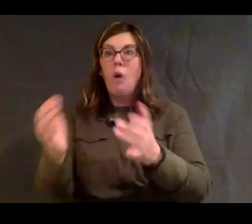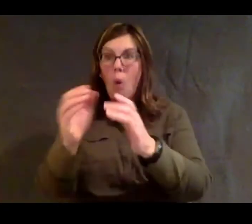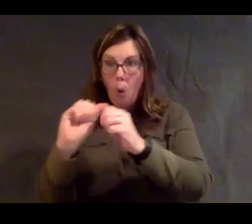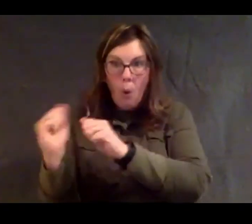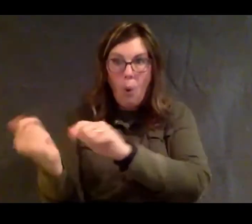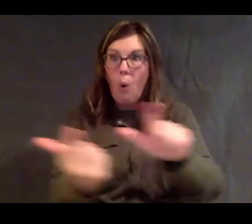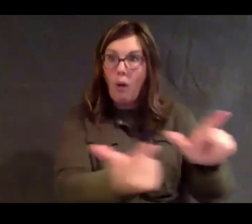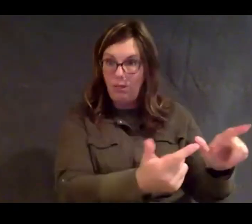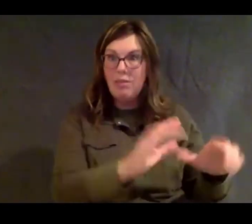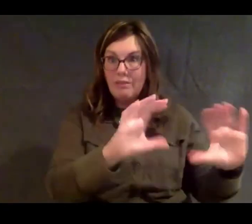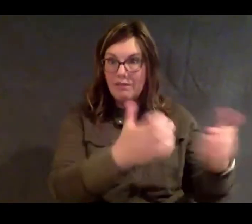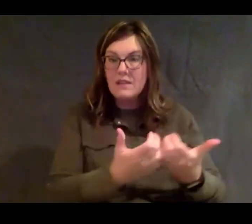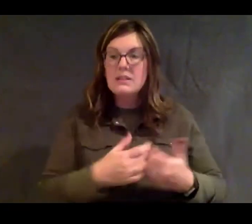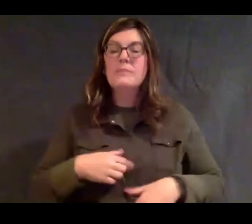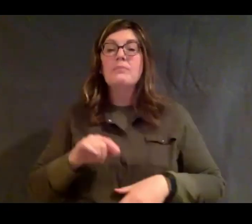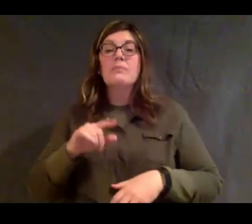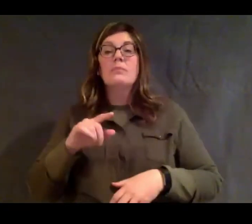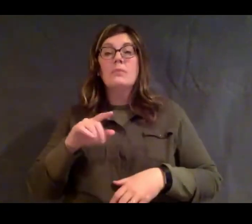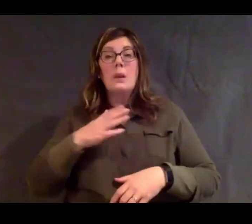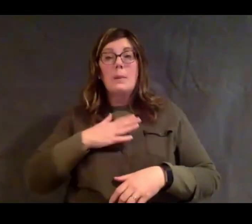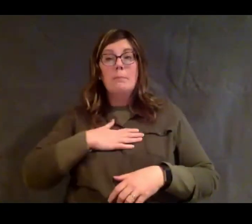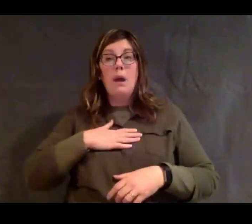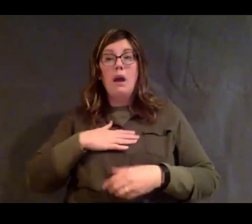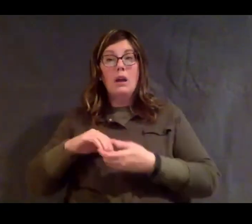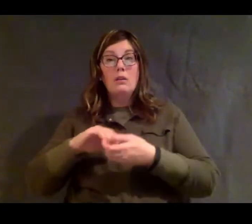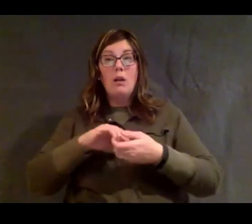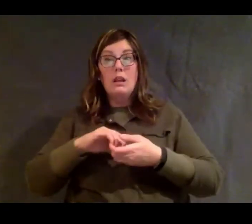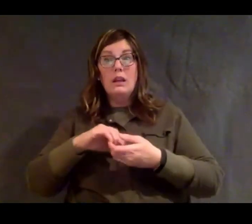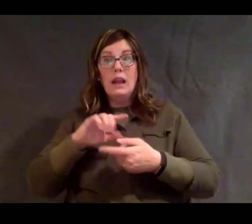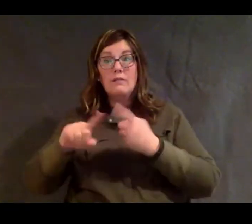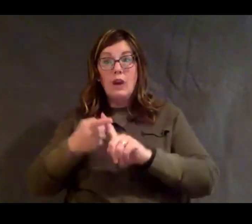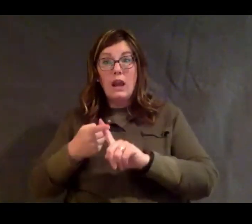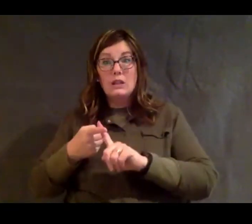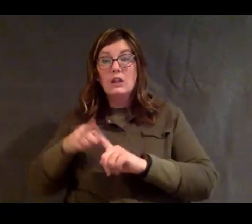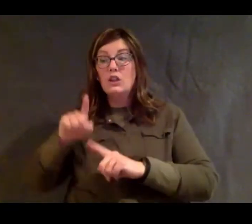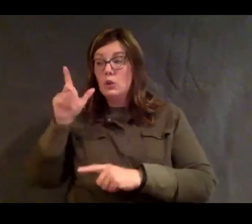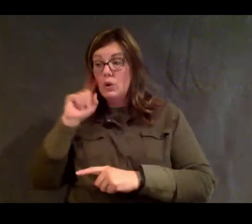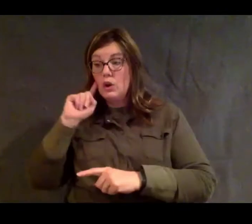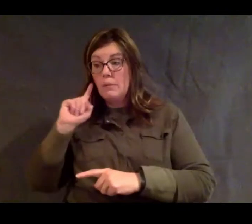my friends the ones who you heard about earlier in my introduction and we said why shouldn't we